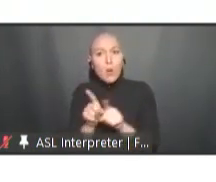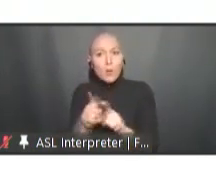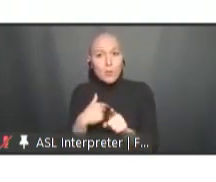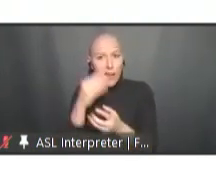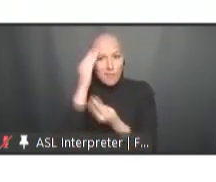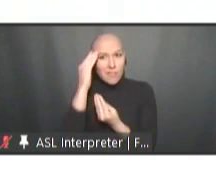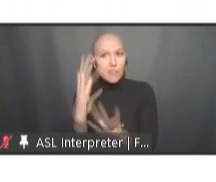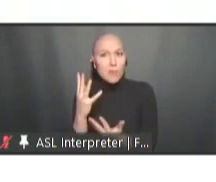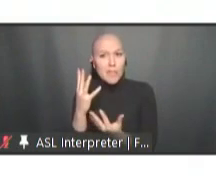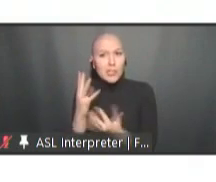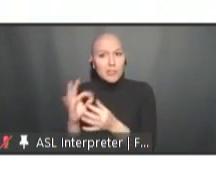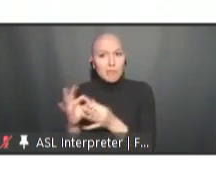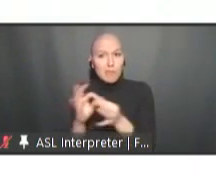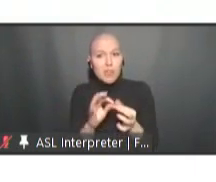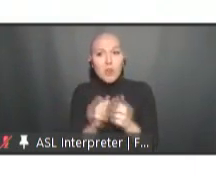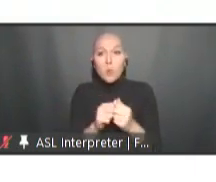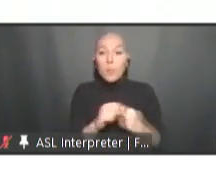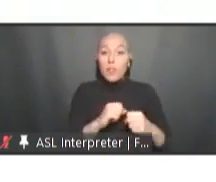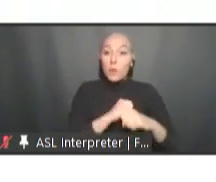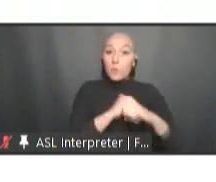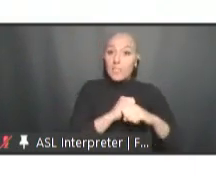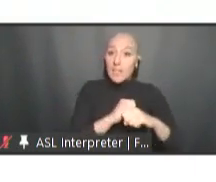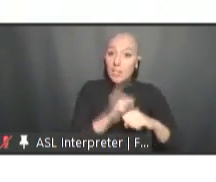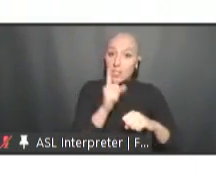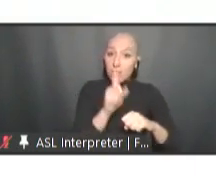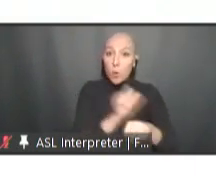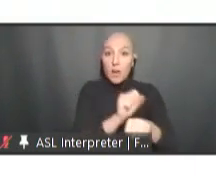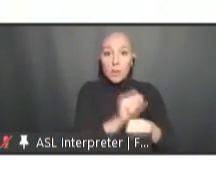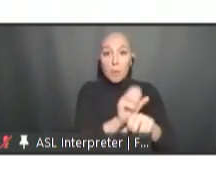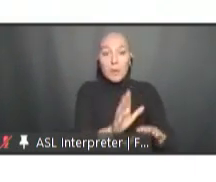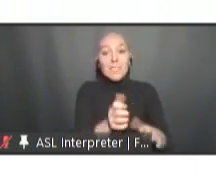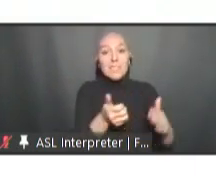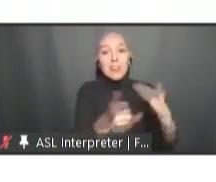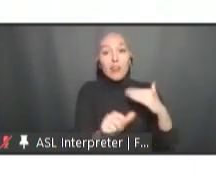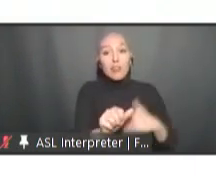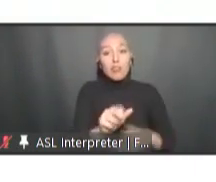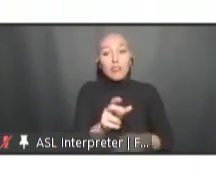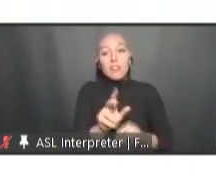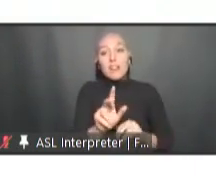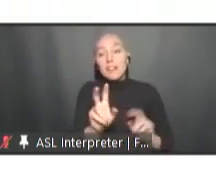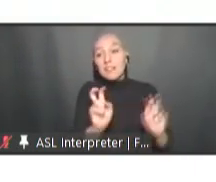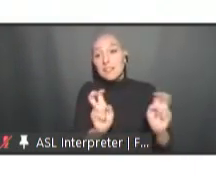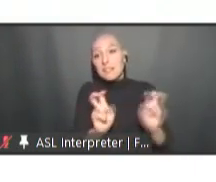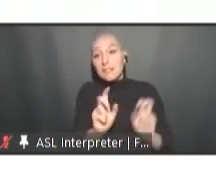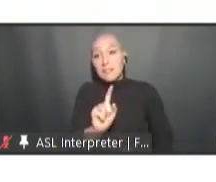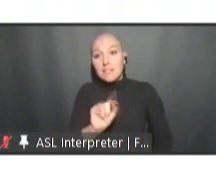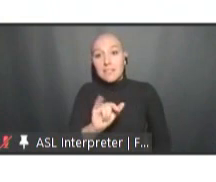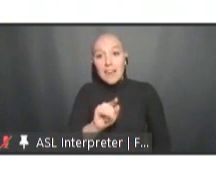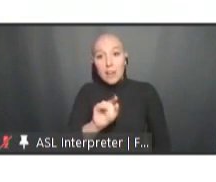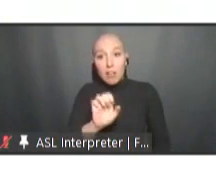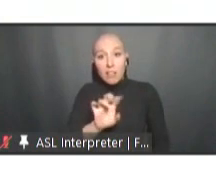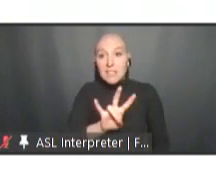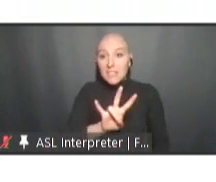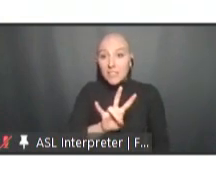on the protection of employees under Title VII and Title I, to not be discriminated against,